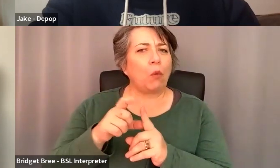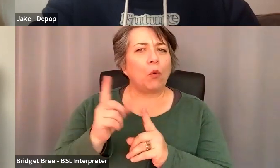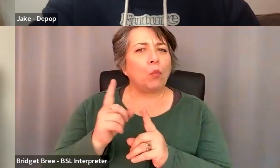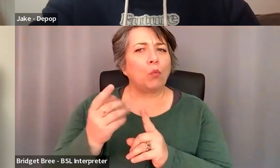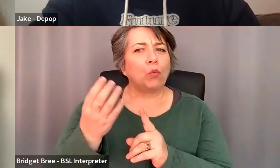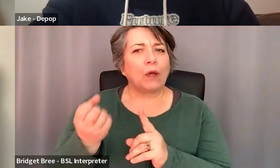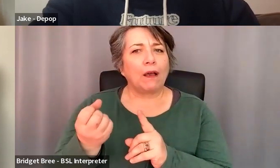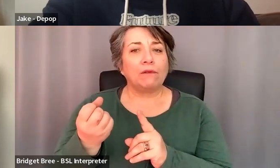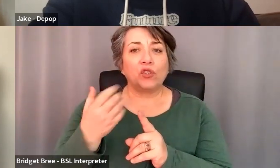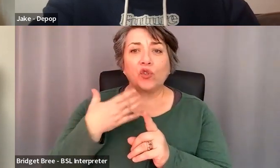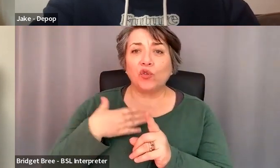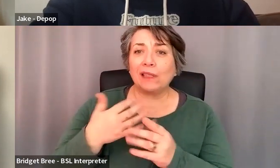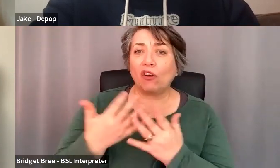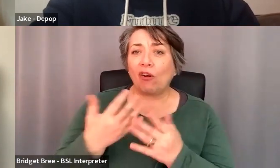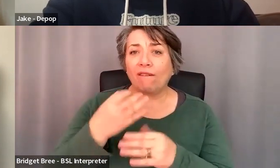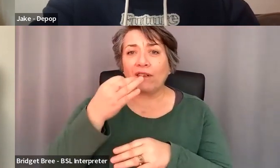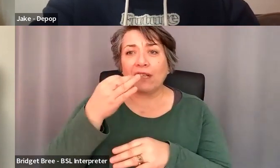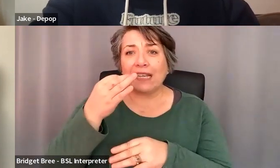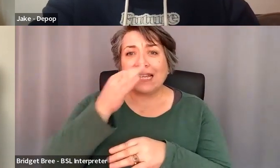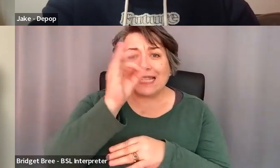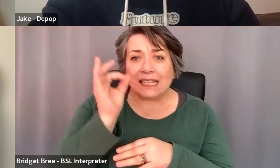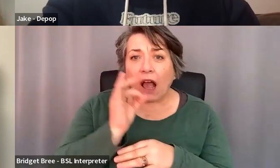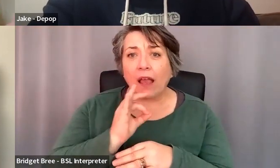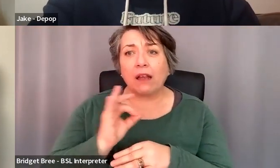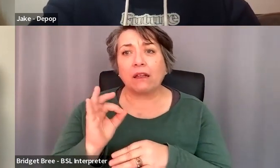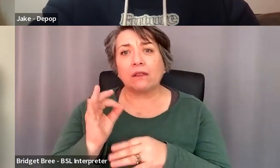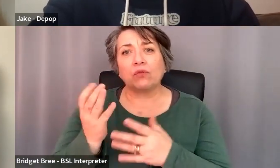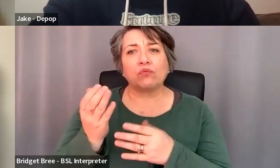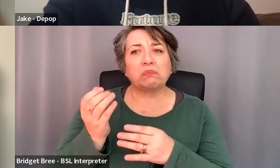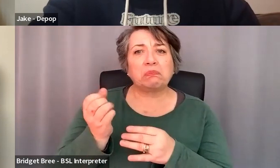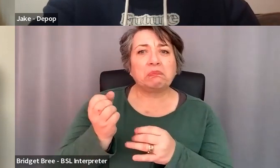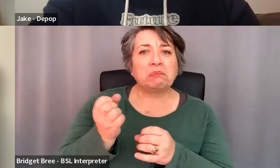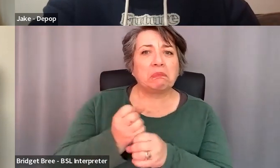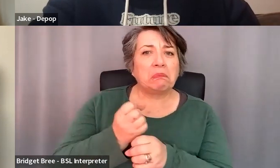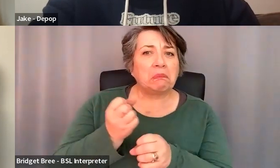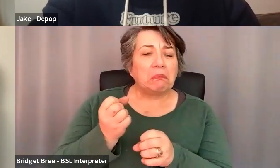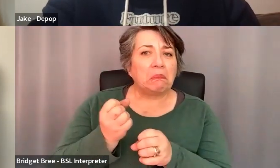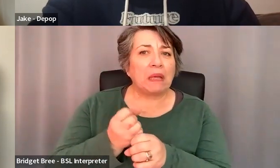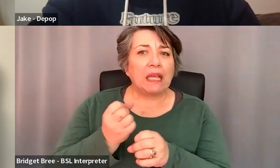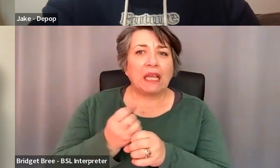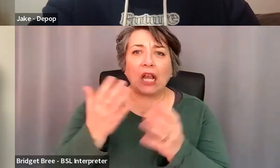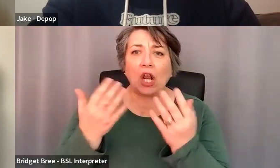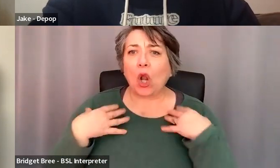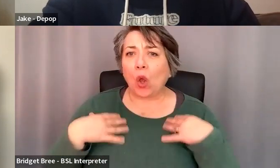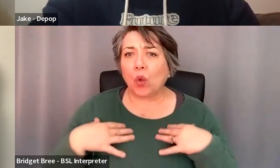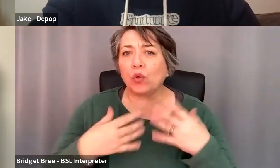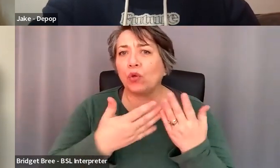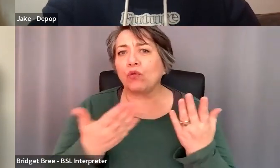Do you need lots of designers? Is is it all about making that my ranges and stuff, or is there is there more to it than that? Do you need designers, is it all about making, like, ranges and stuff or is